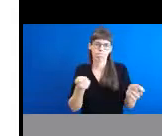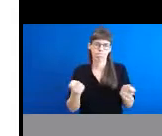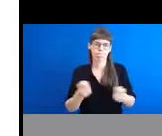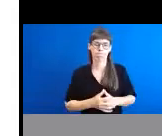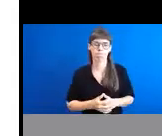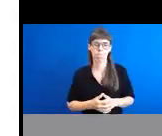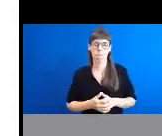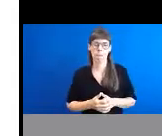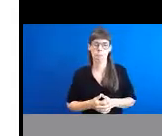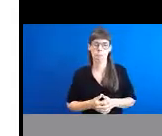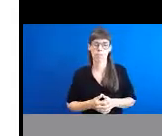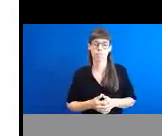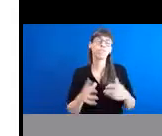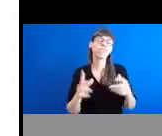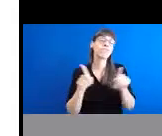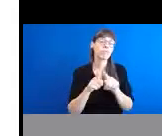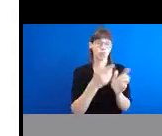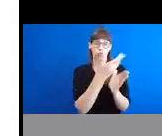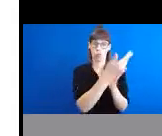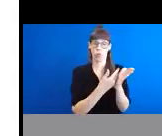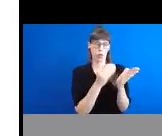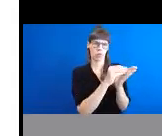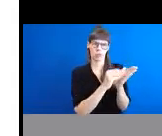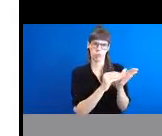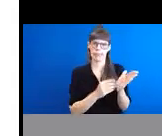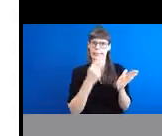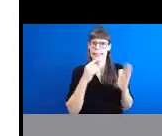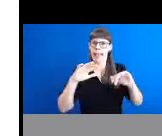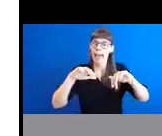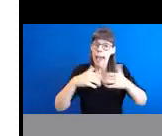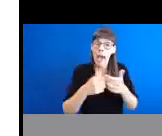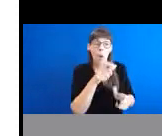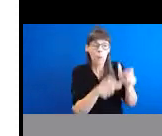or national authorities in the context of COVID-19 restrictions.